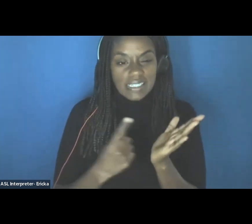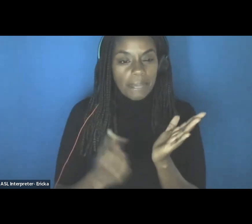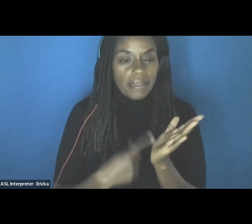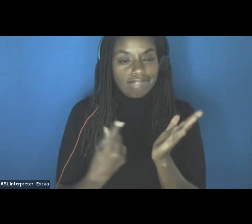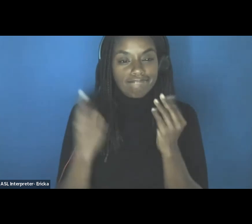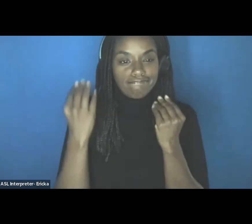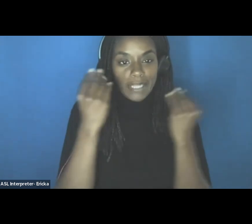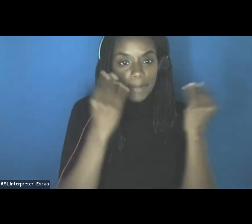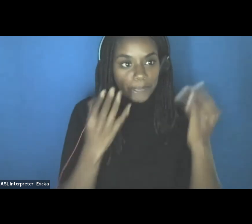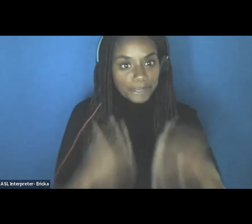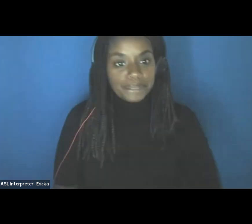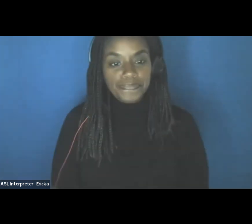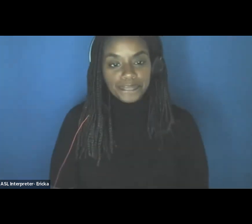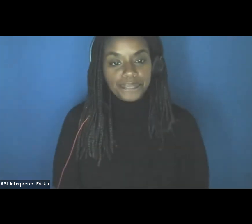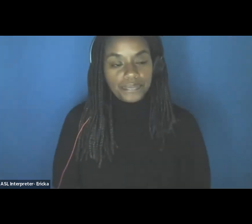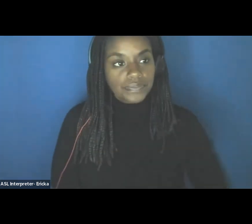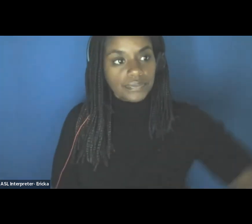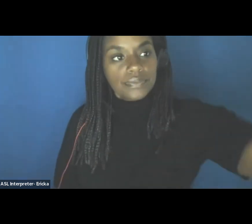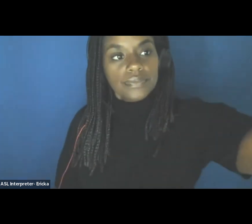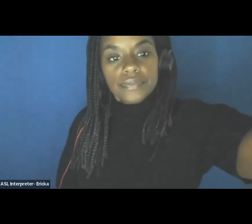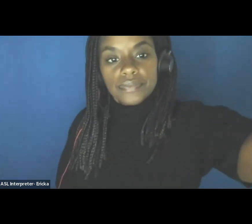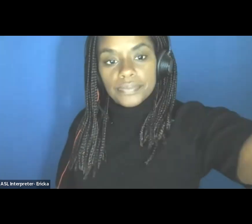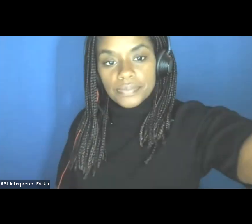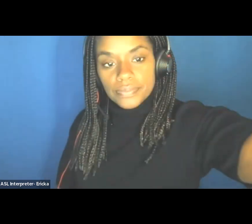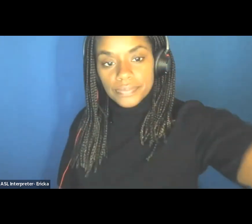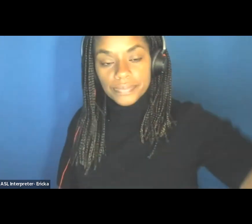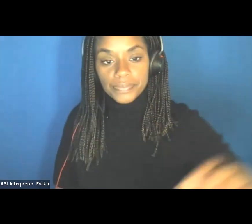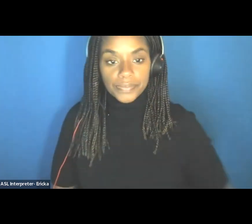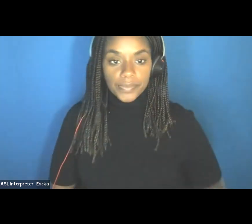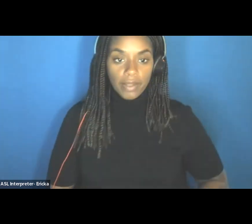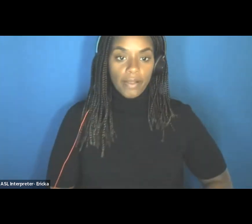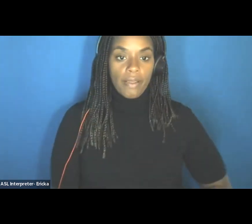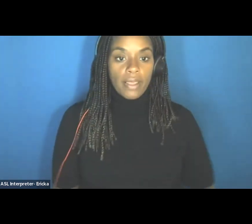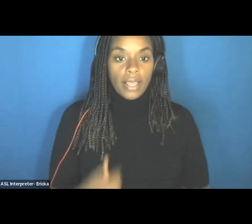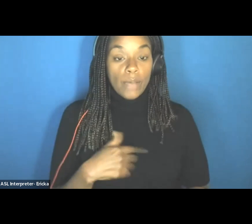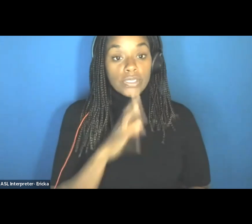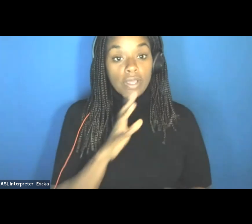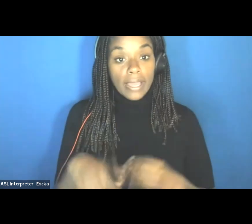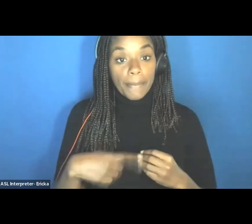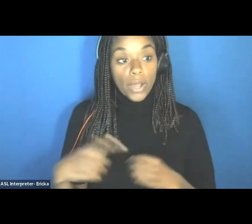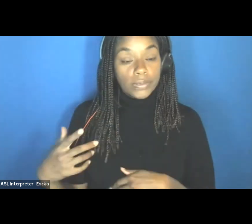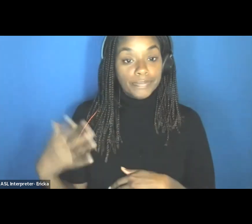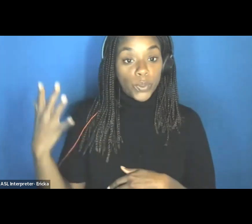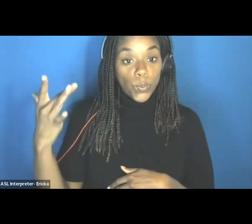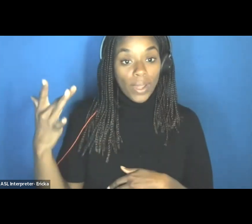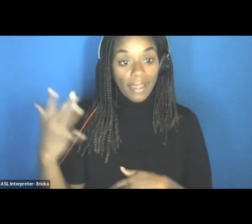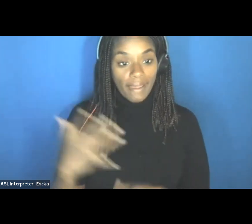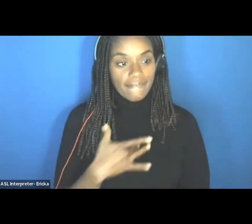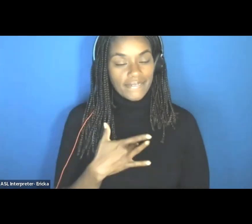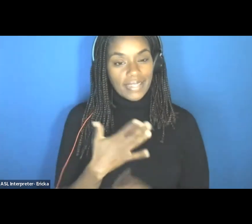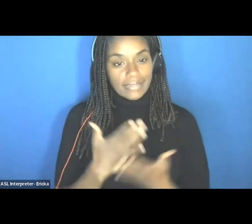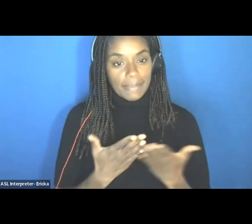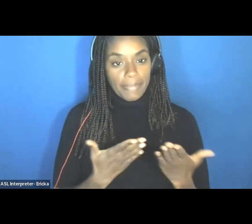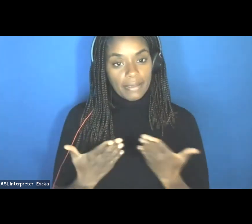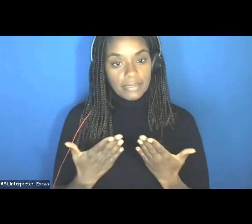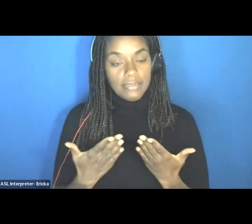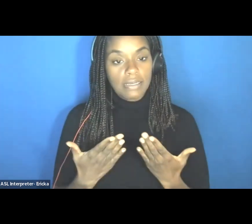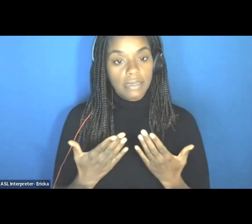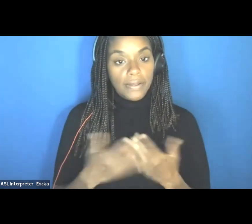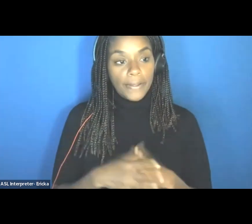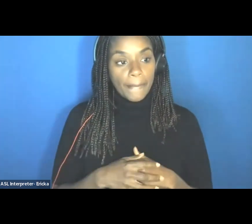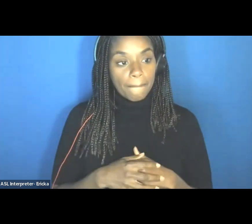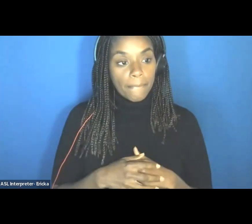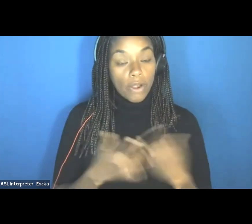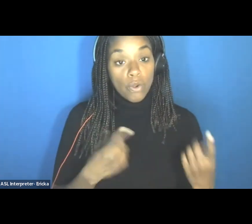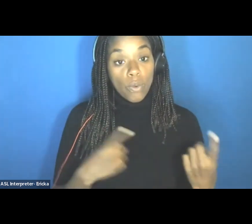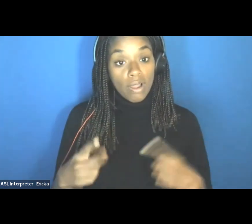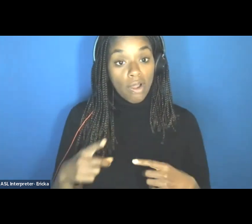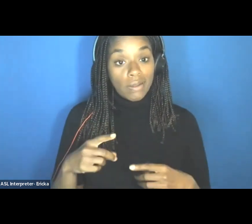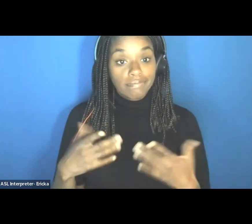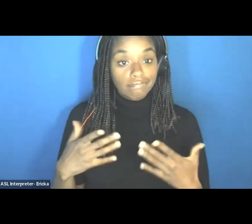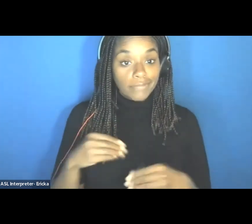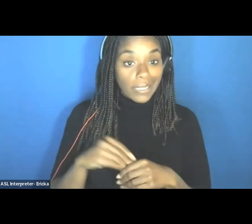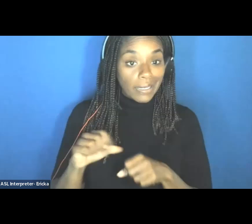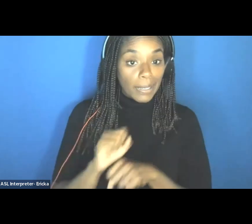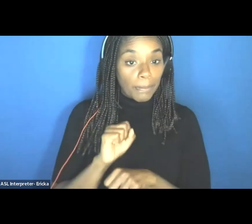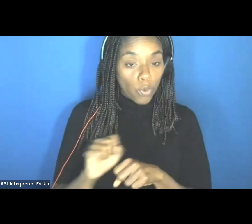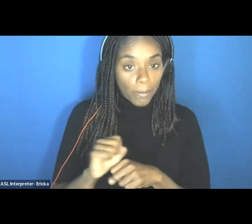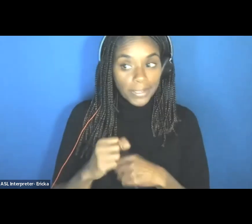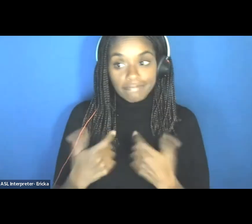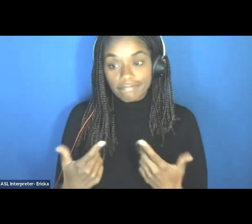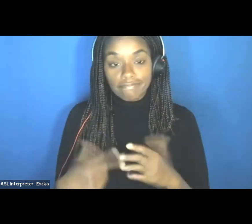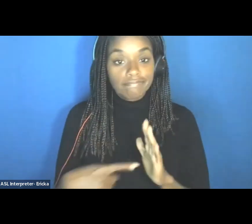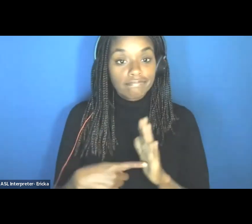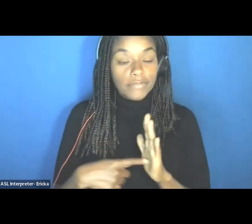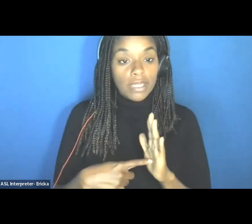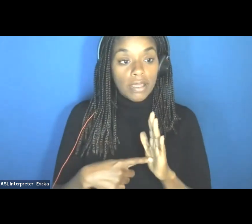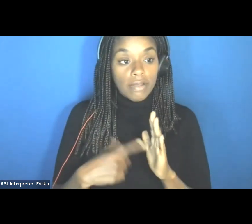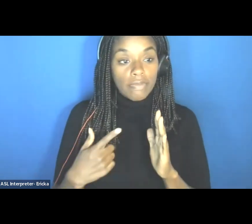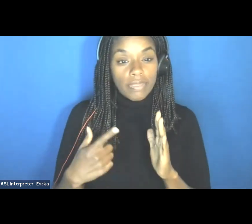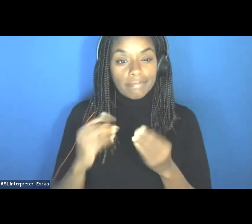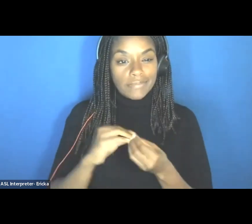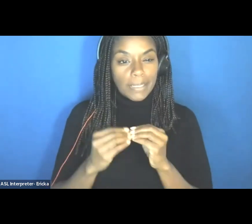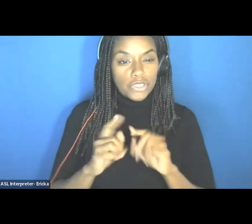But, it's something you might want to consider.